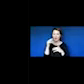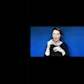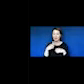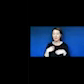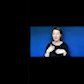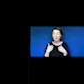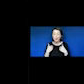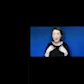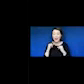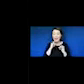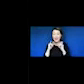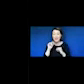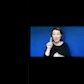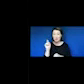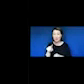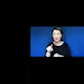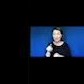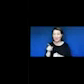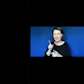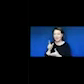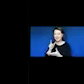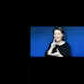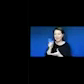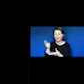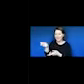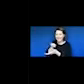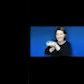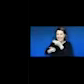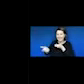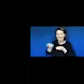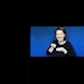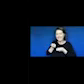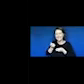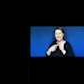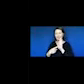get the right responses to describe why this client was a value to this position, and how